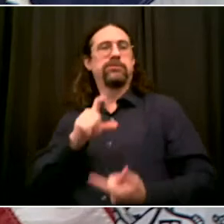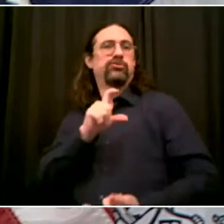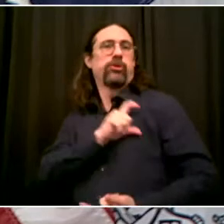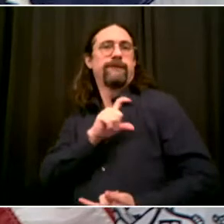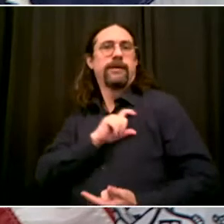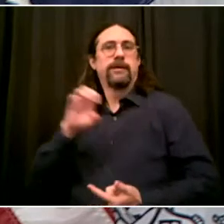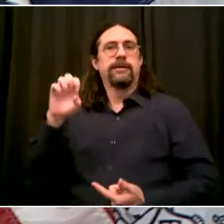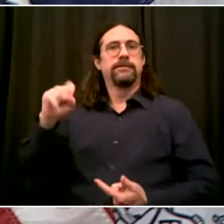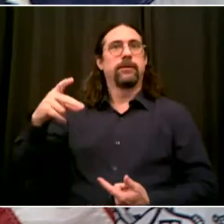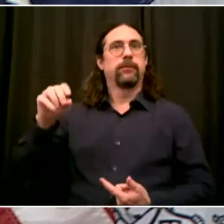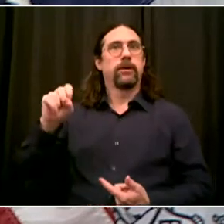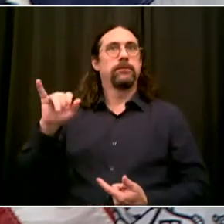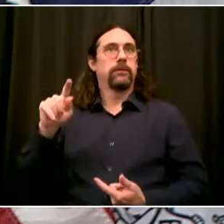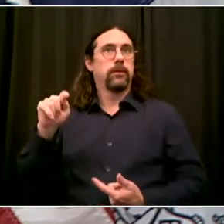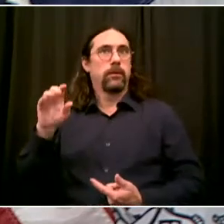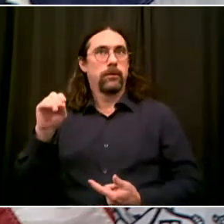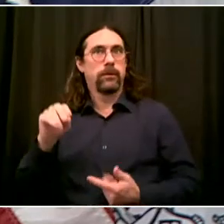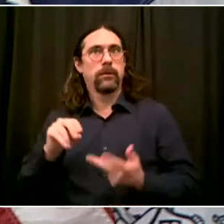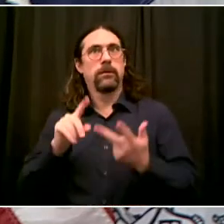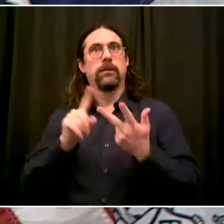THE Q AND A.